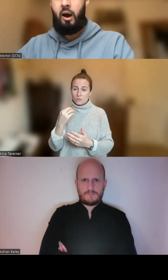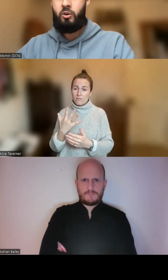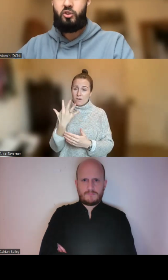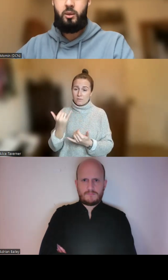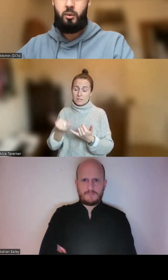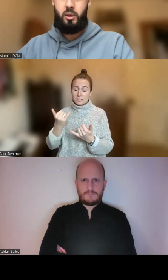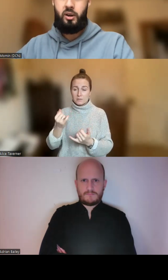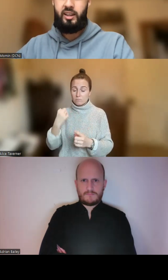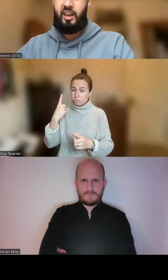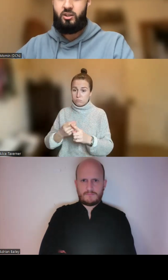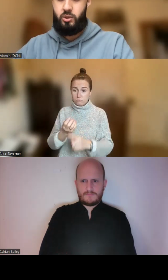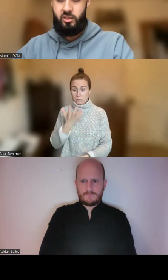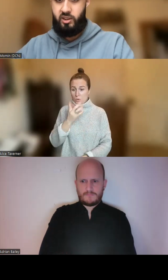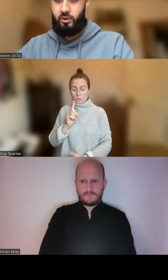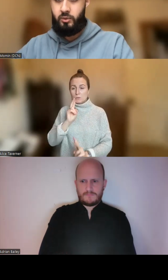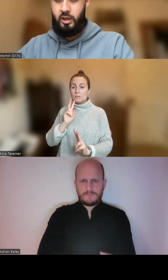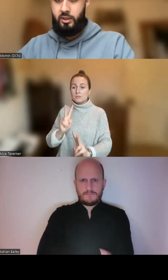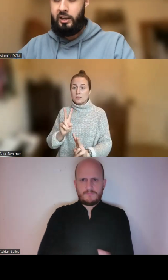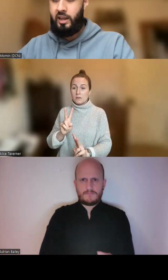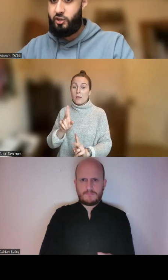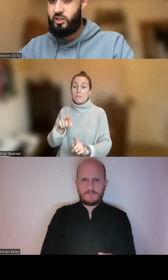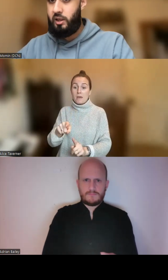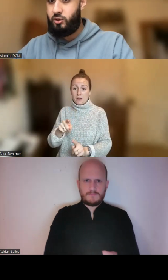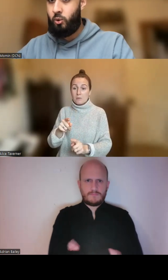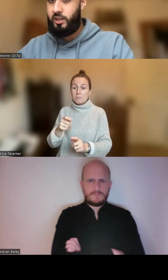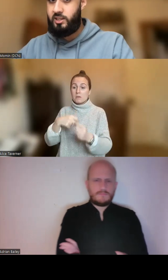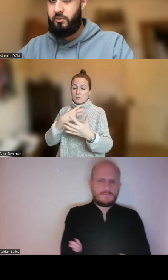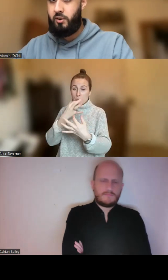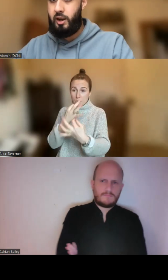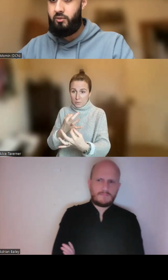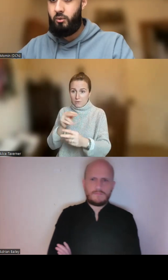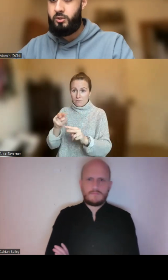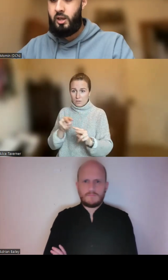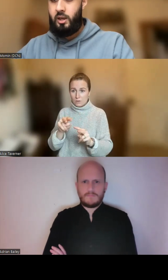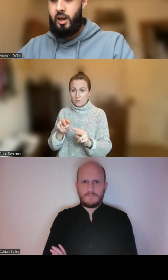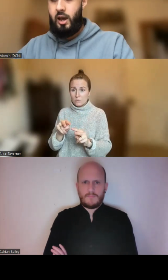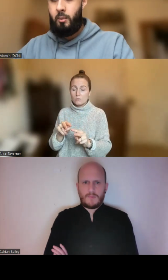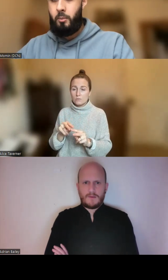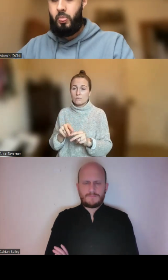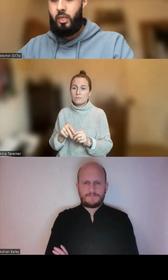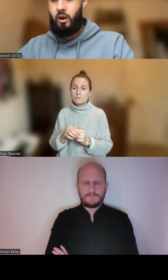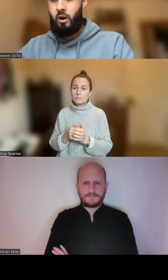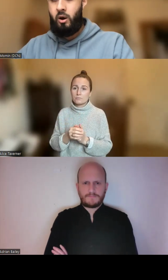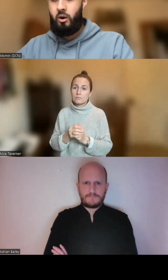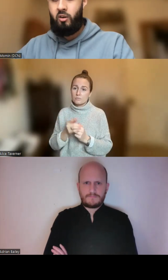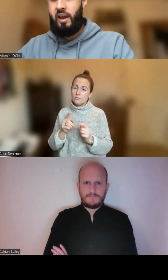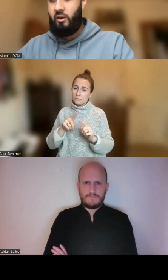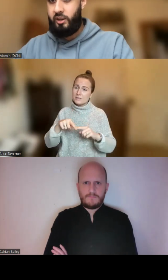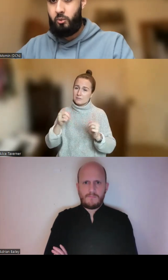How are you keeping people engaged within the video? The attention spans on all these different platforms are varying.